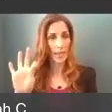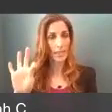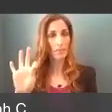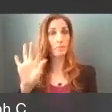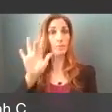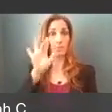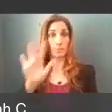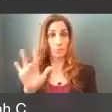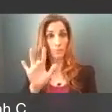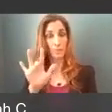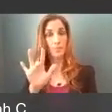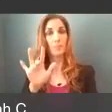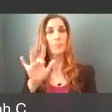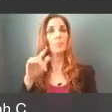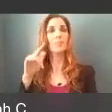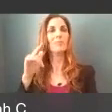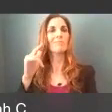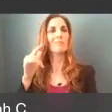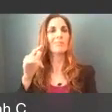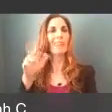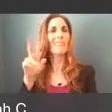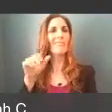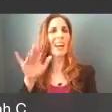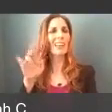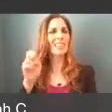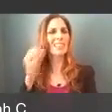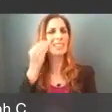Click on the Vaccine Information button at the top of